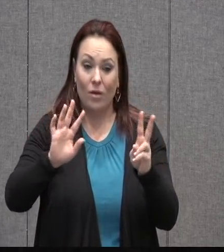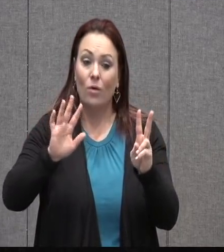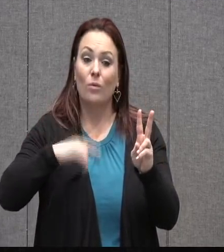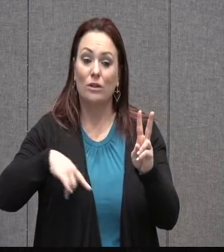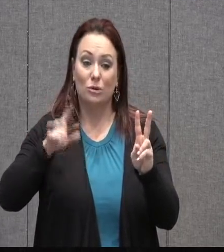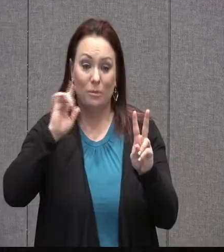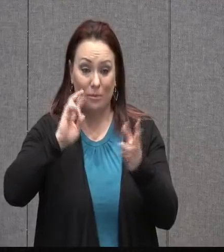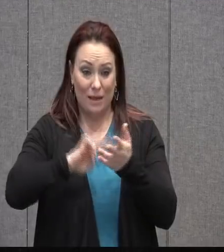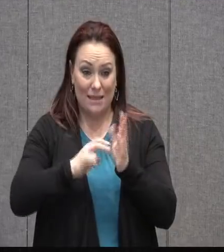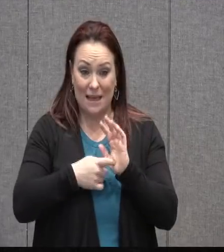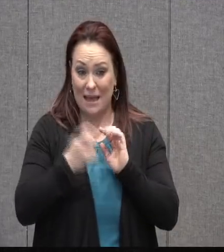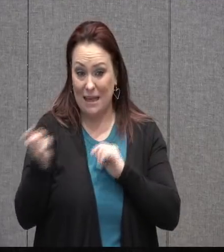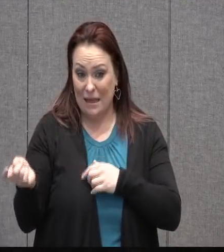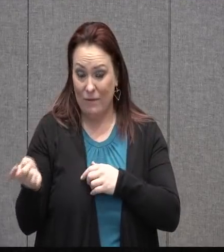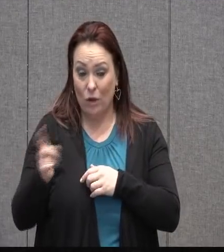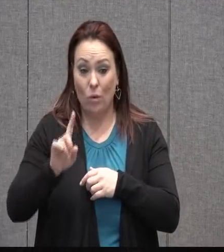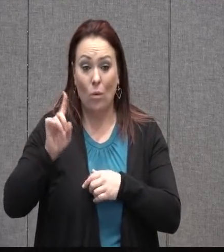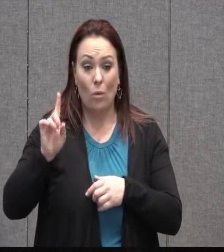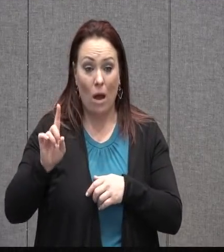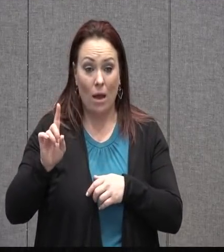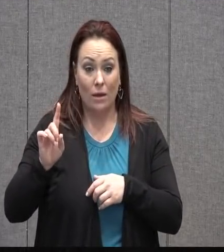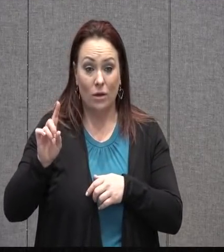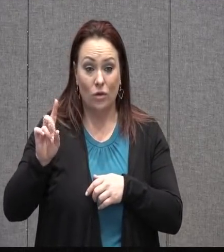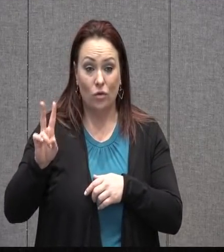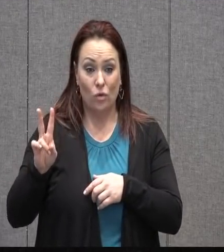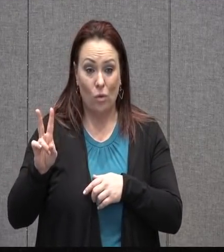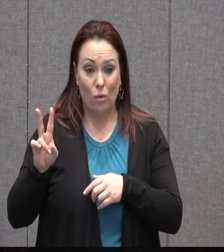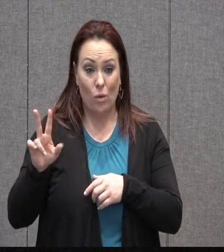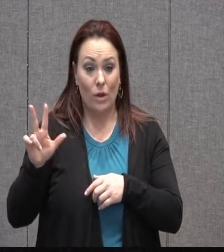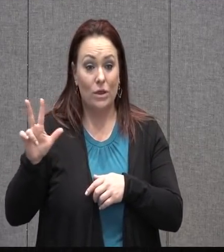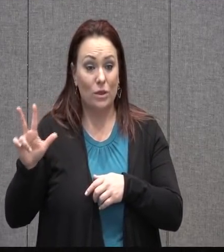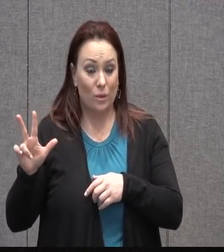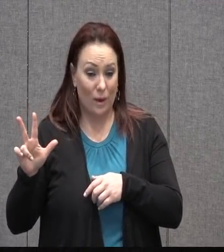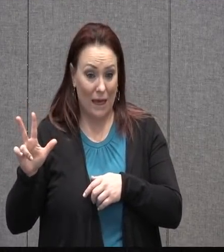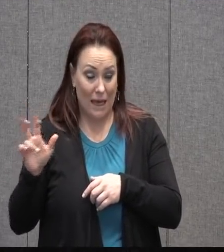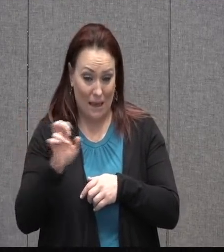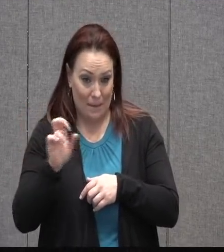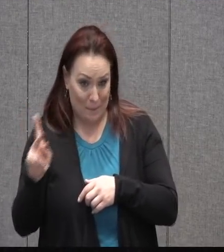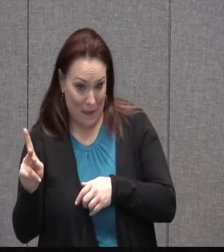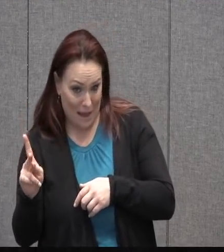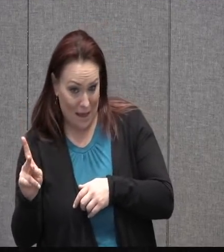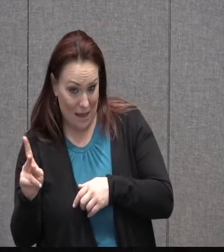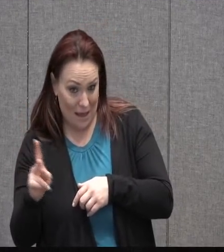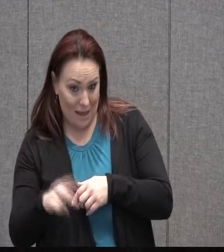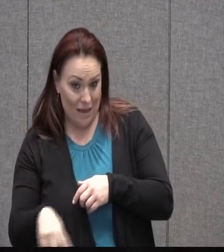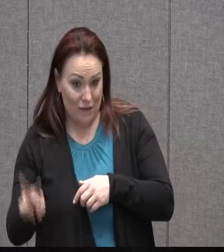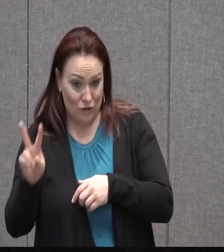two, three, in change. - Thank you. Does that work, is that right?